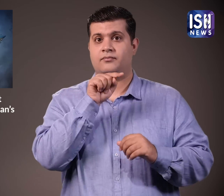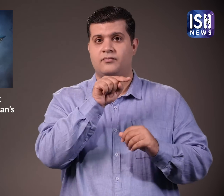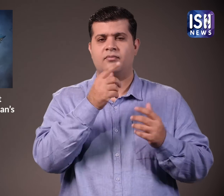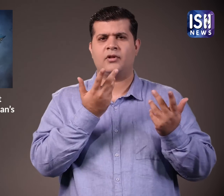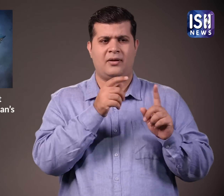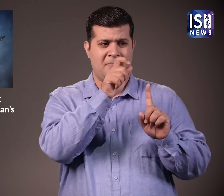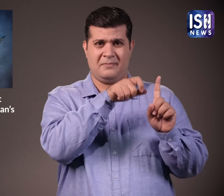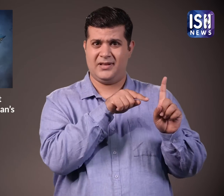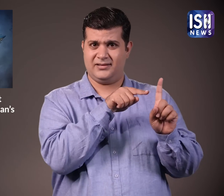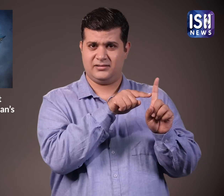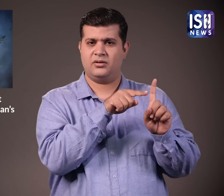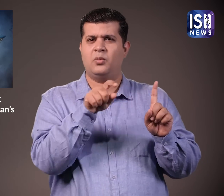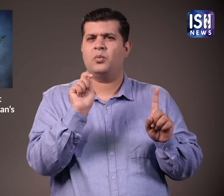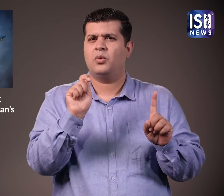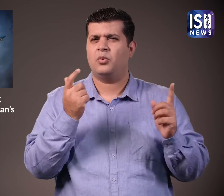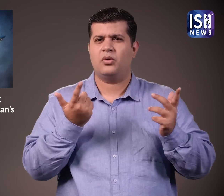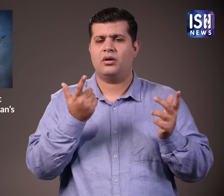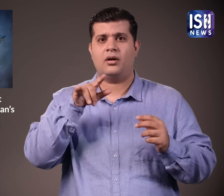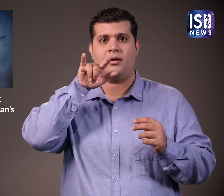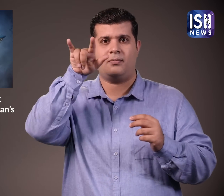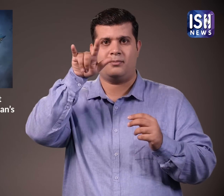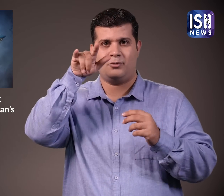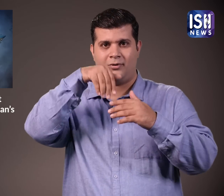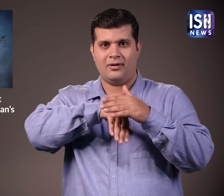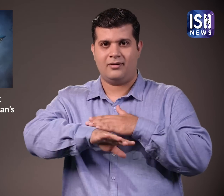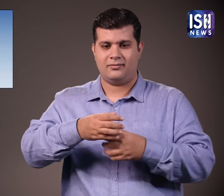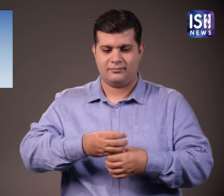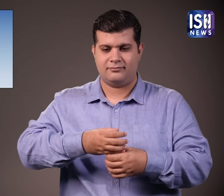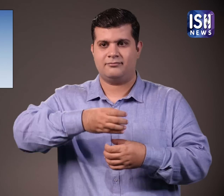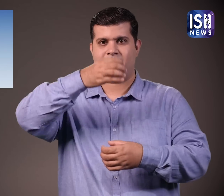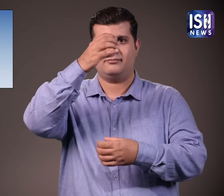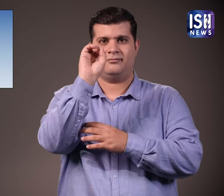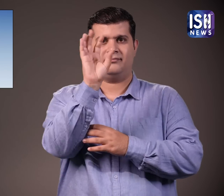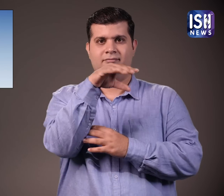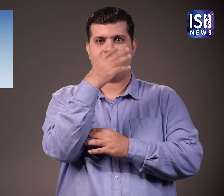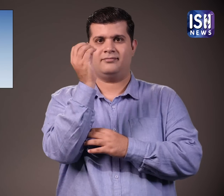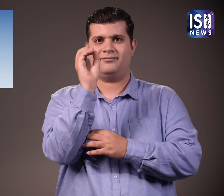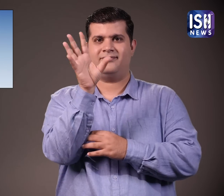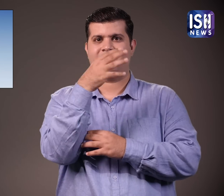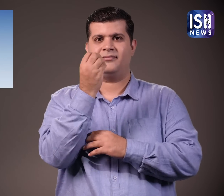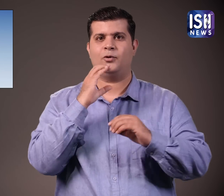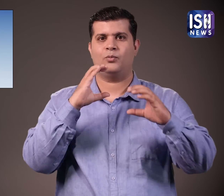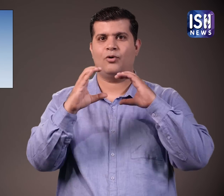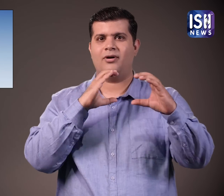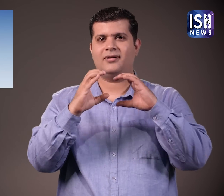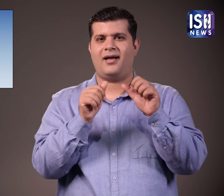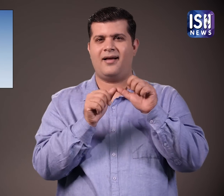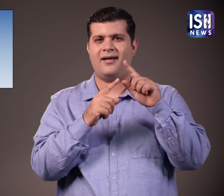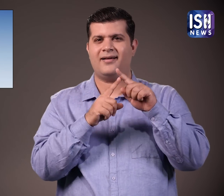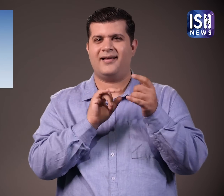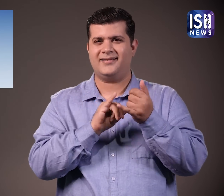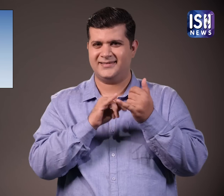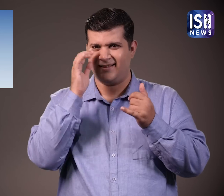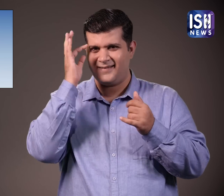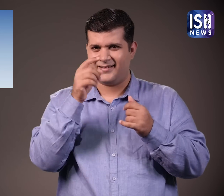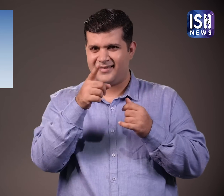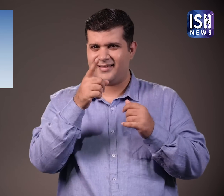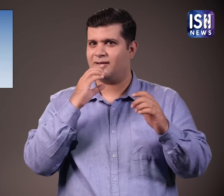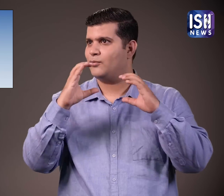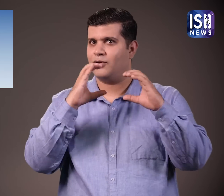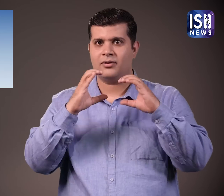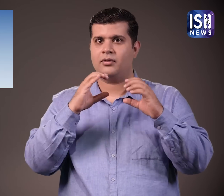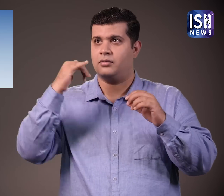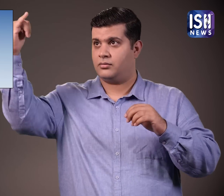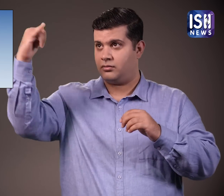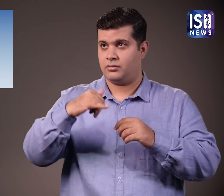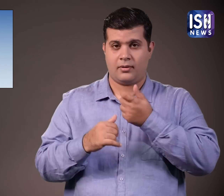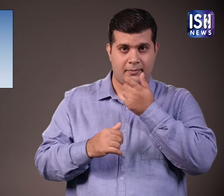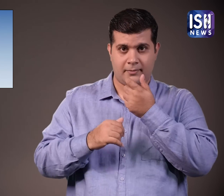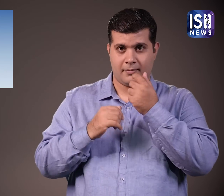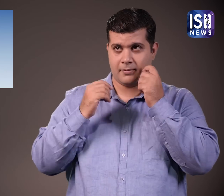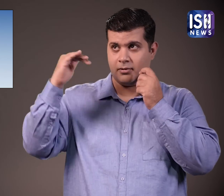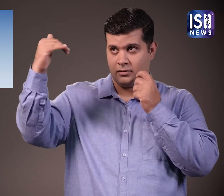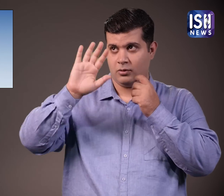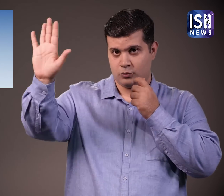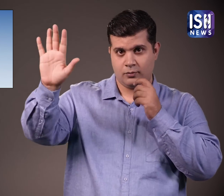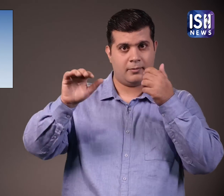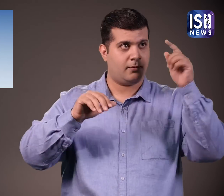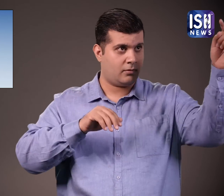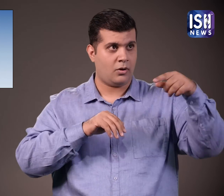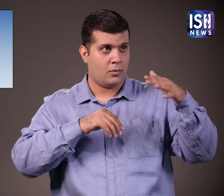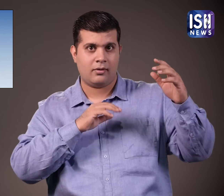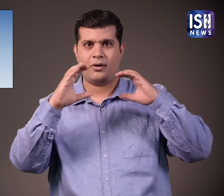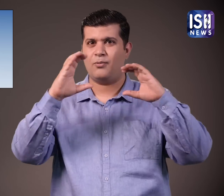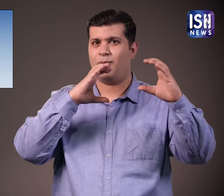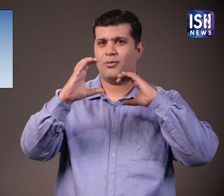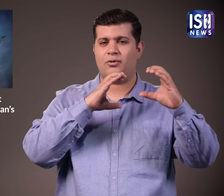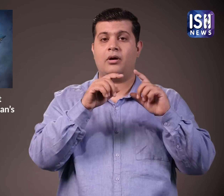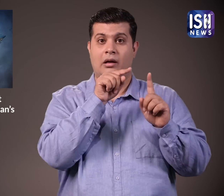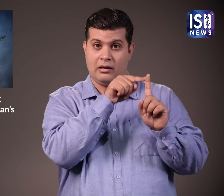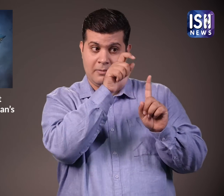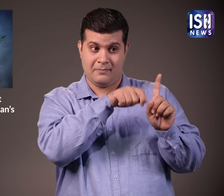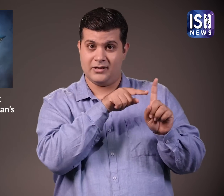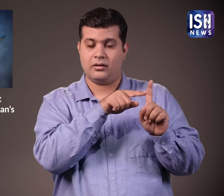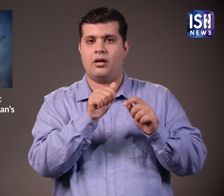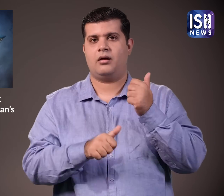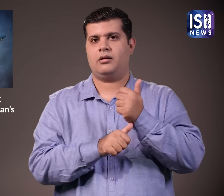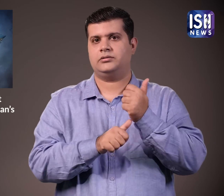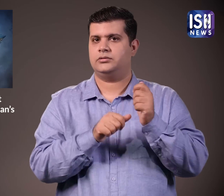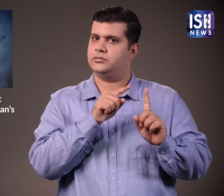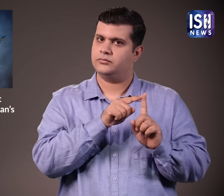The deceased man was working as the assistant air traffic control (ATC) manager.